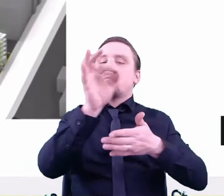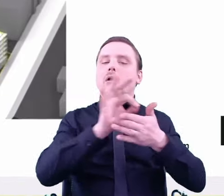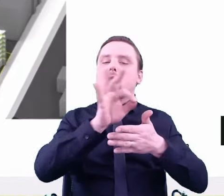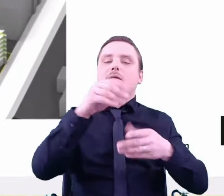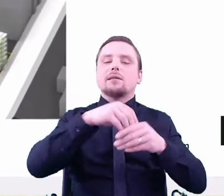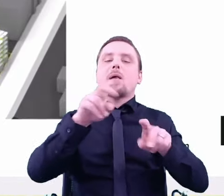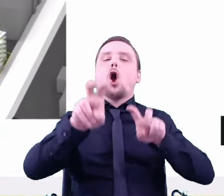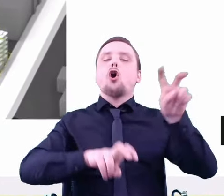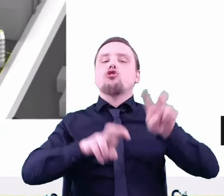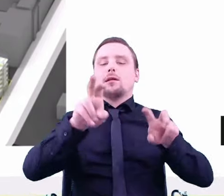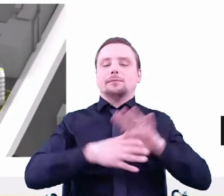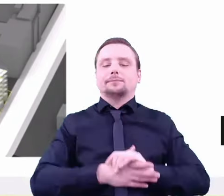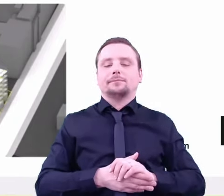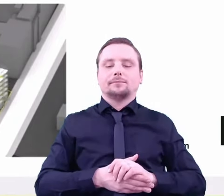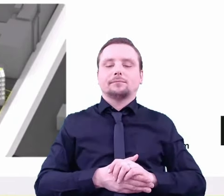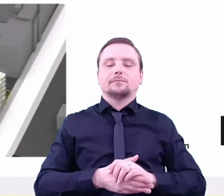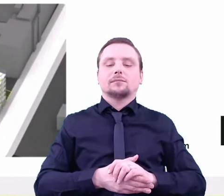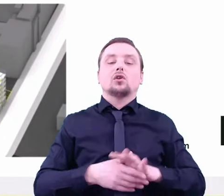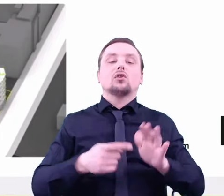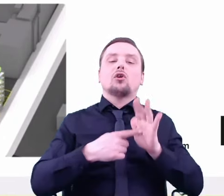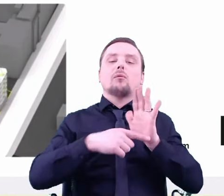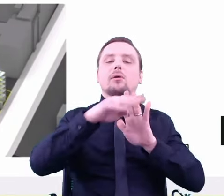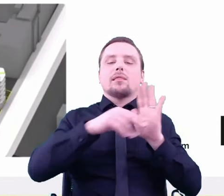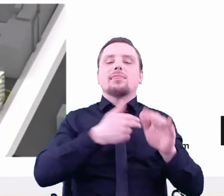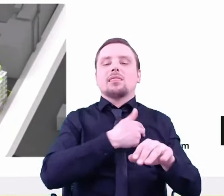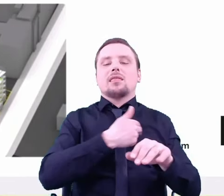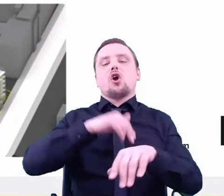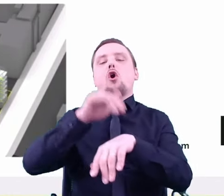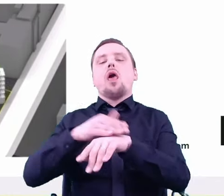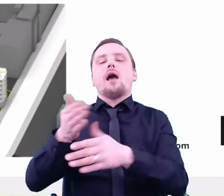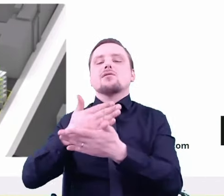and was developed by another of our colleagues, Jan Cudzik.